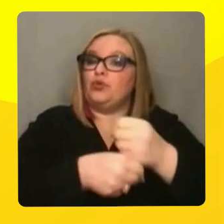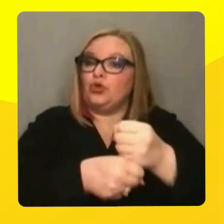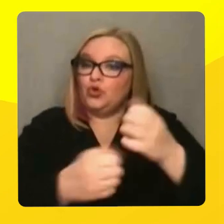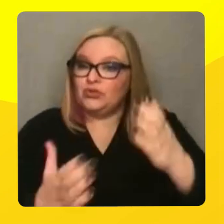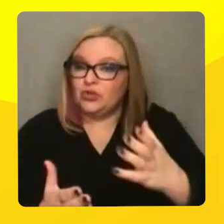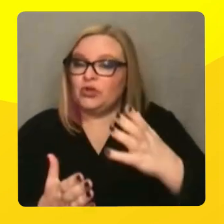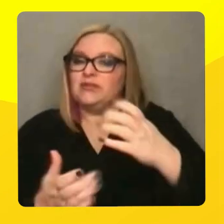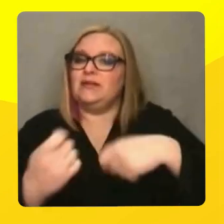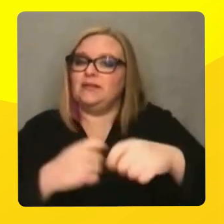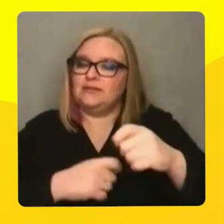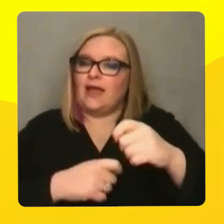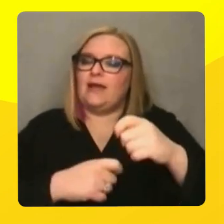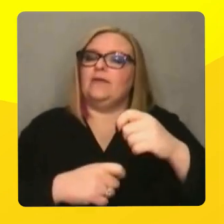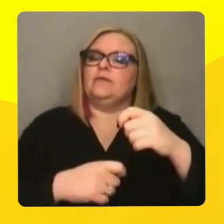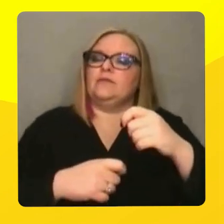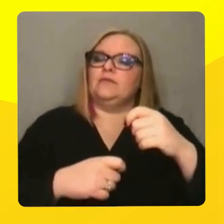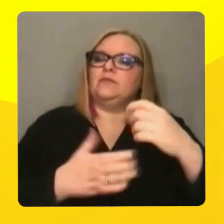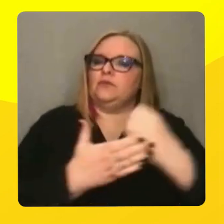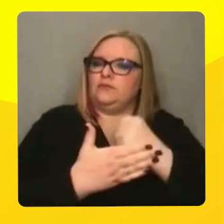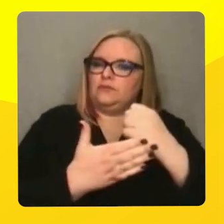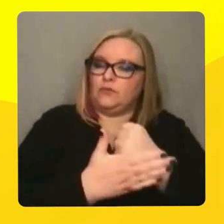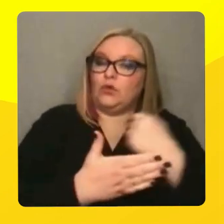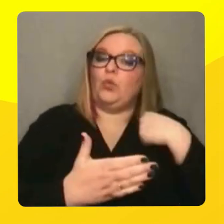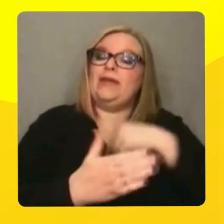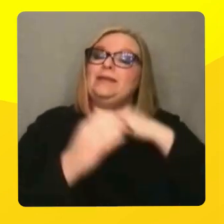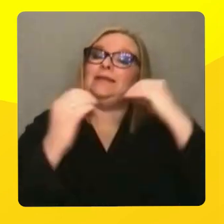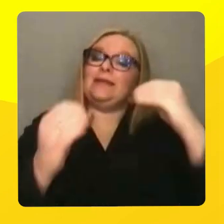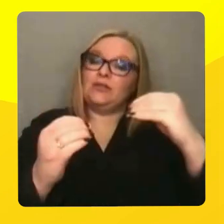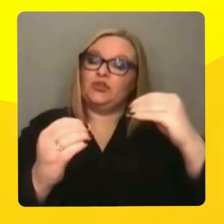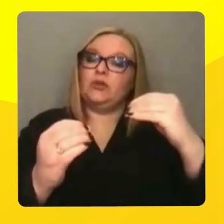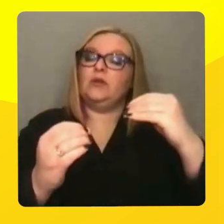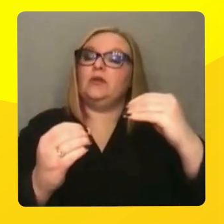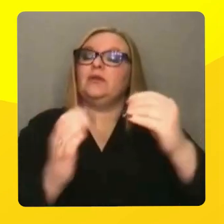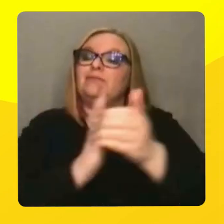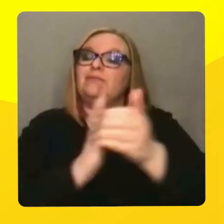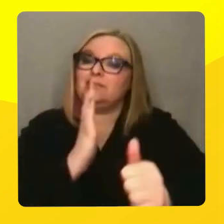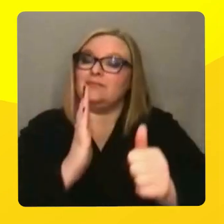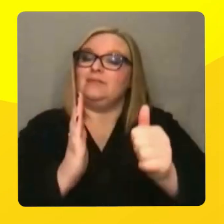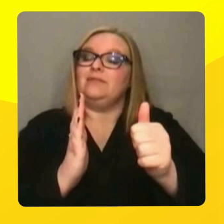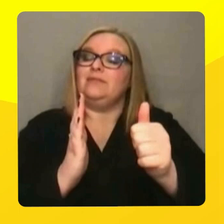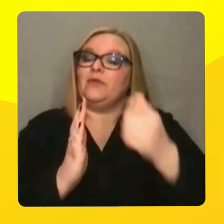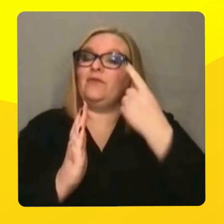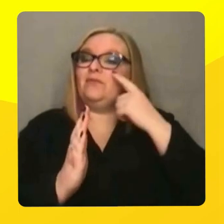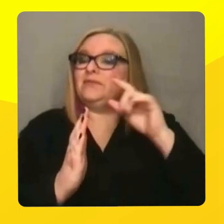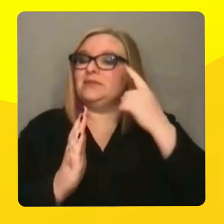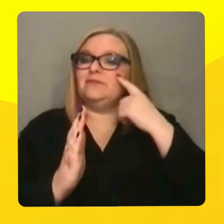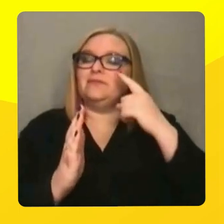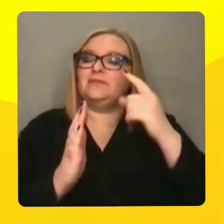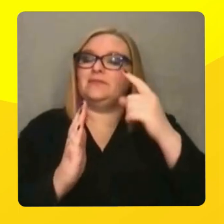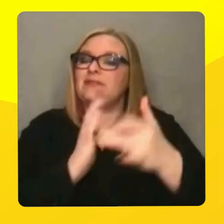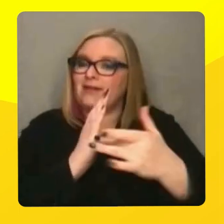We treat computational literacy just like reading or writing, which is used in every classroom from kindergarten through 12th grade.